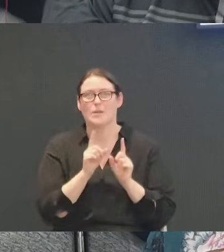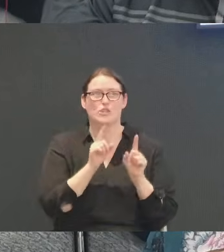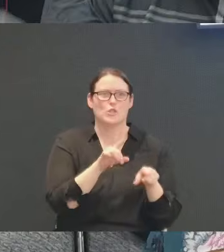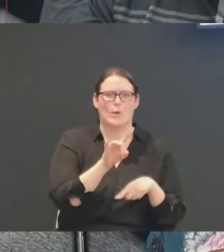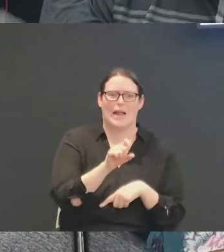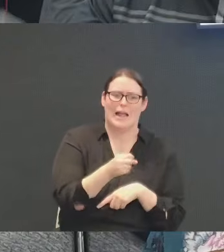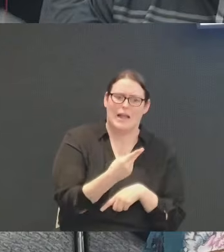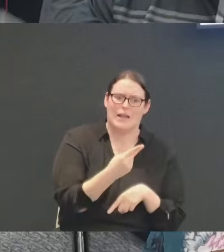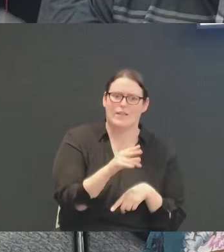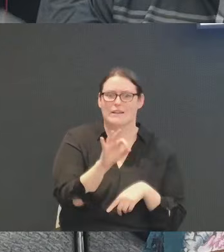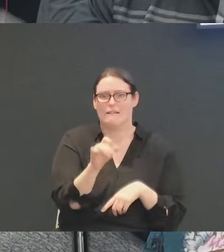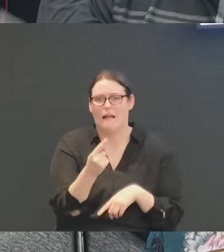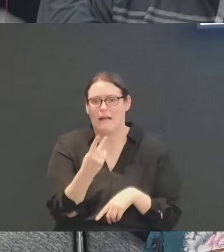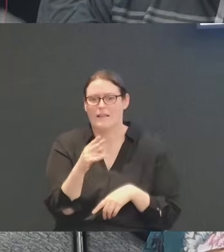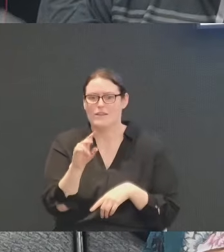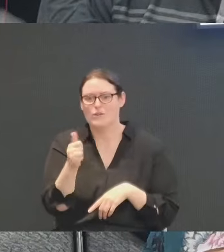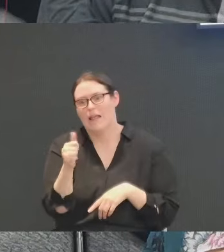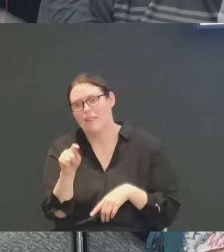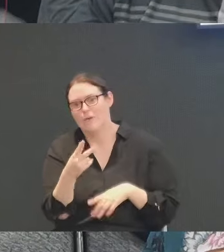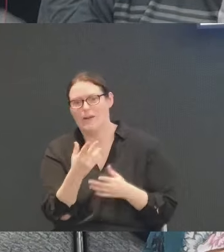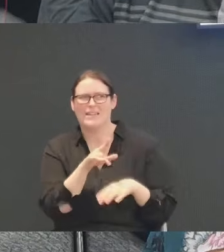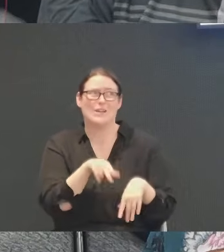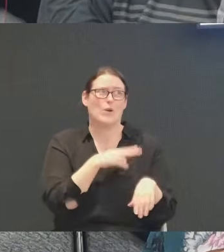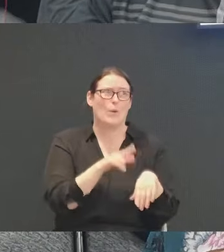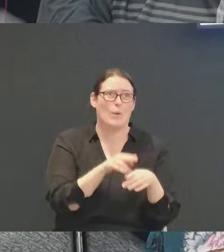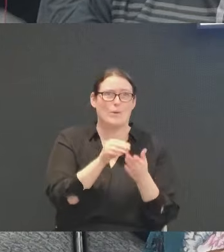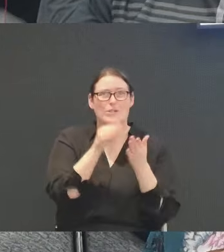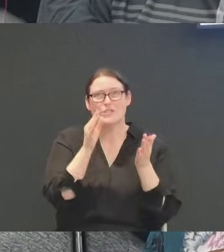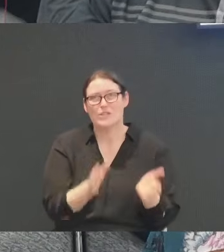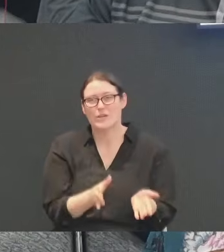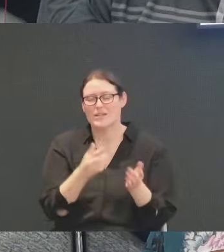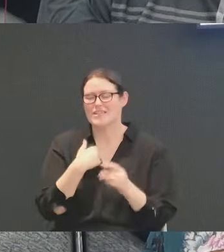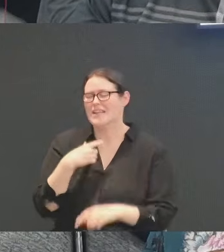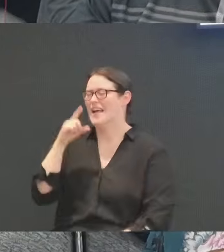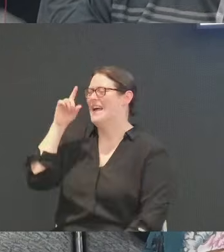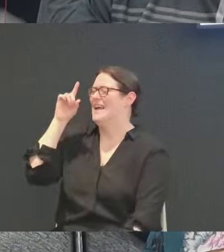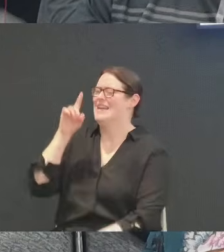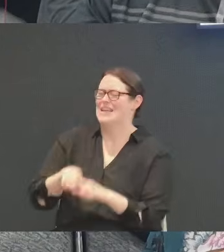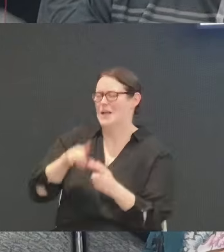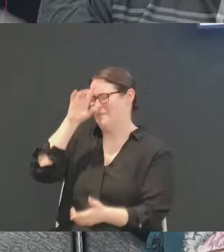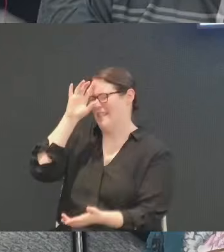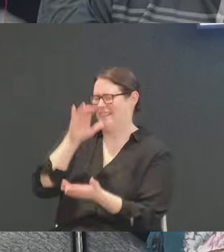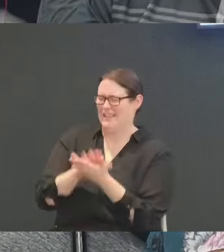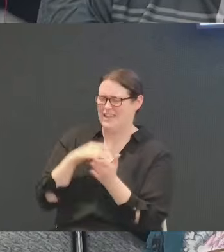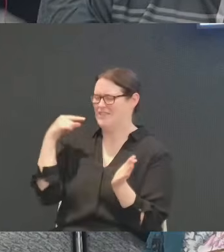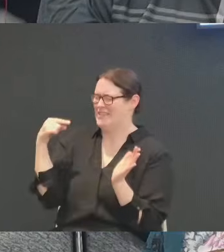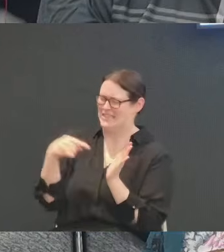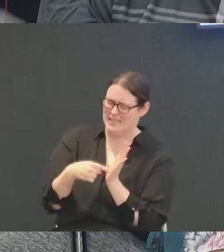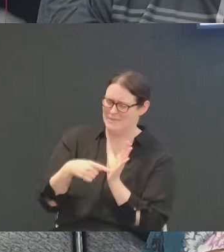ninth grade, 10th grade, normal students. She goes, I can't believe this. My grade has dropped